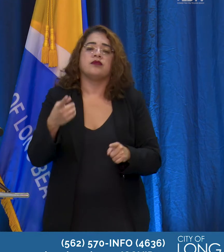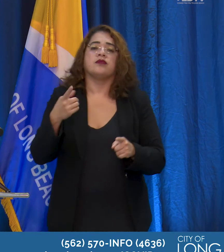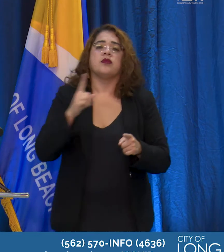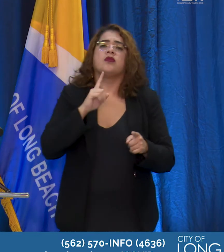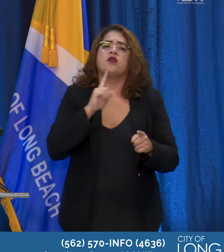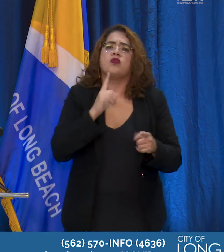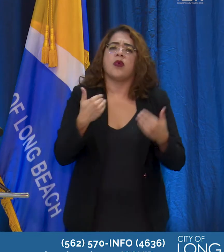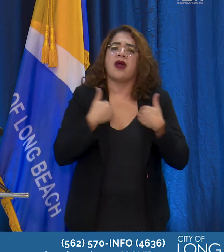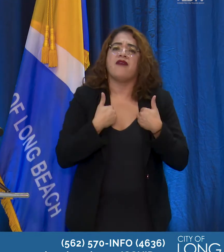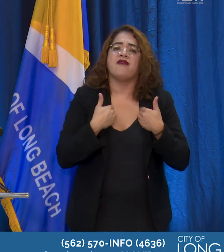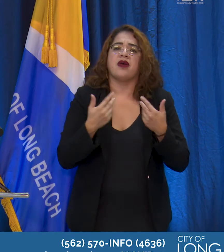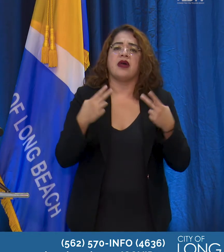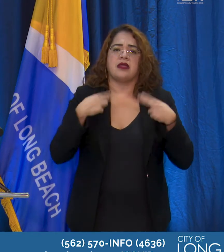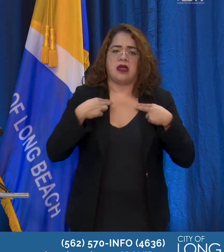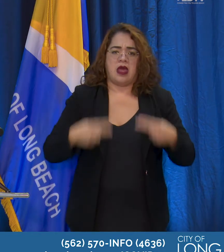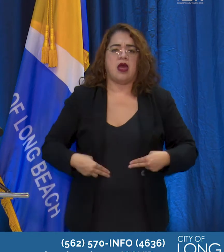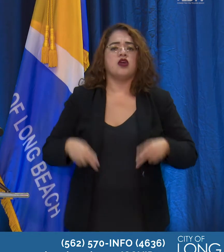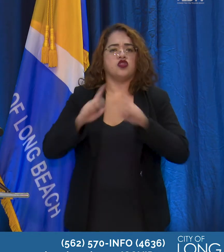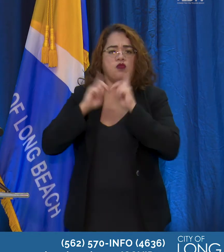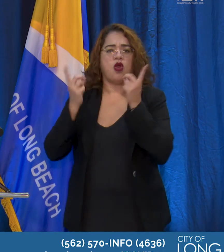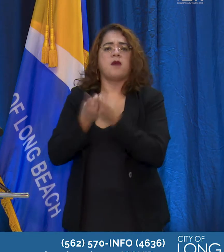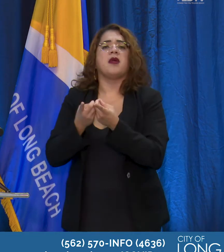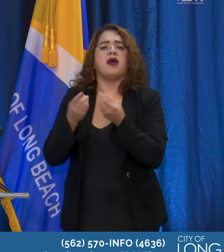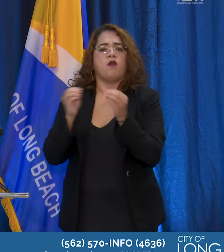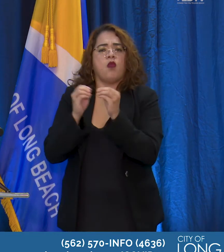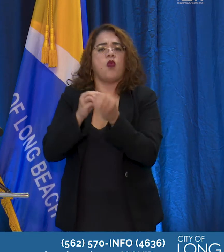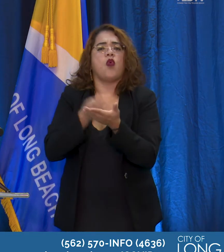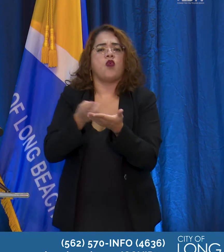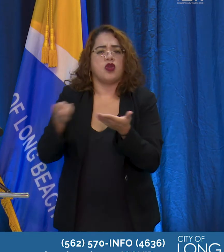As with physical emergencies, mental health emergencies should call 9-1-1